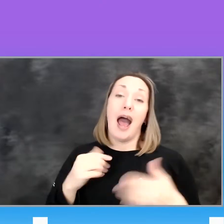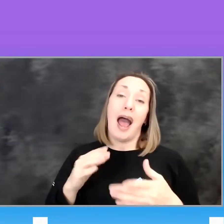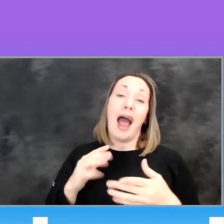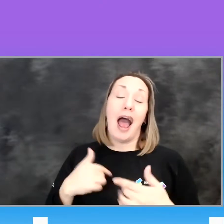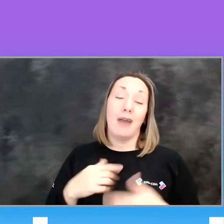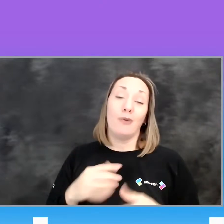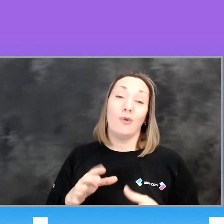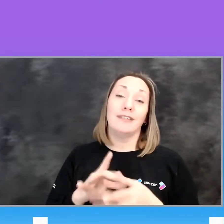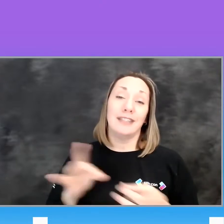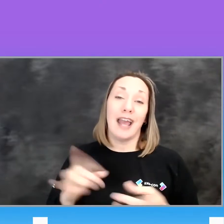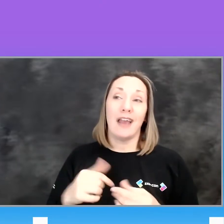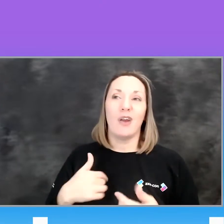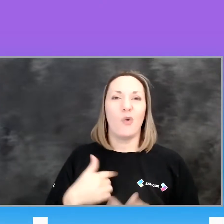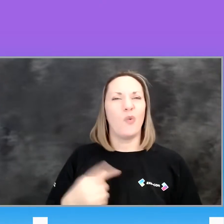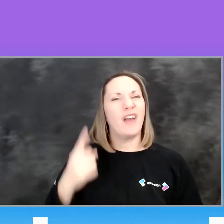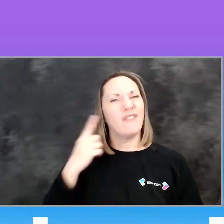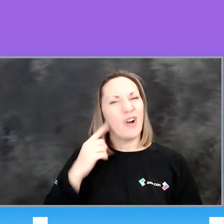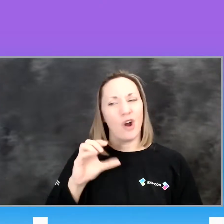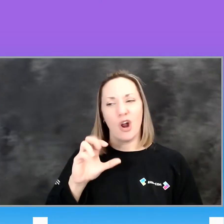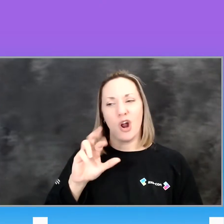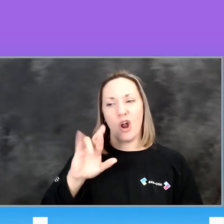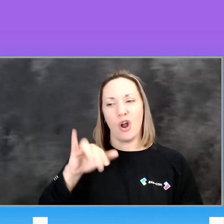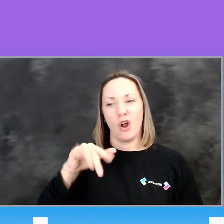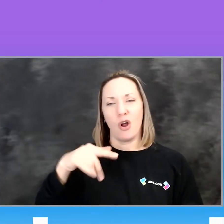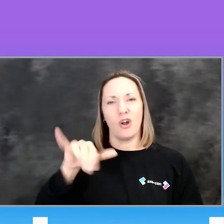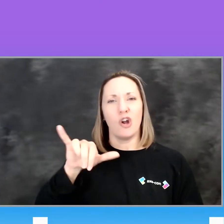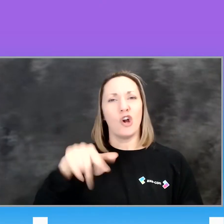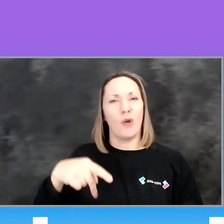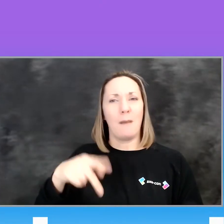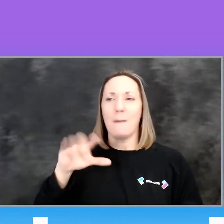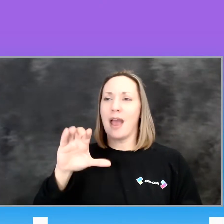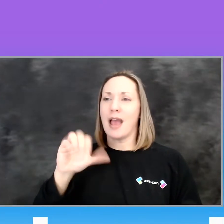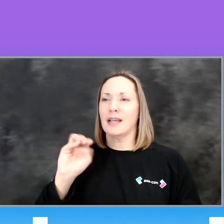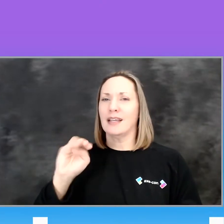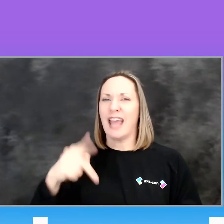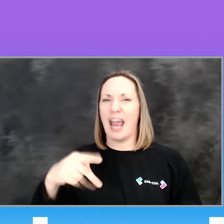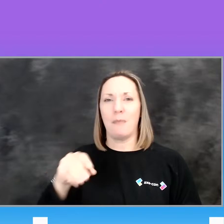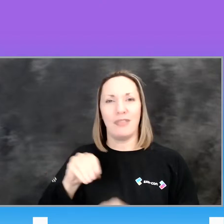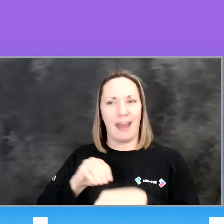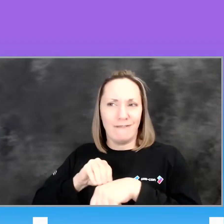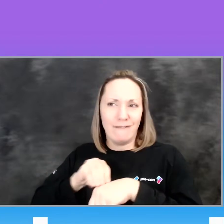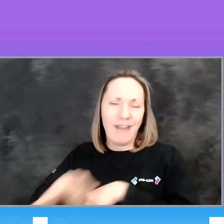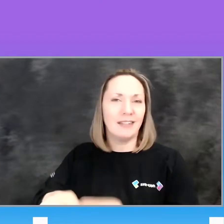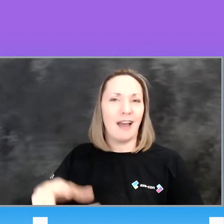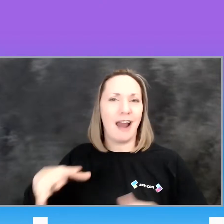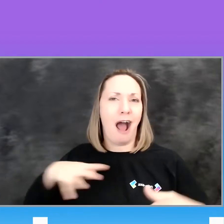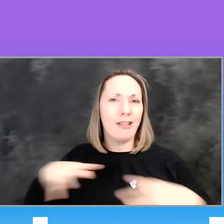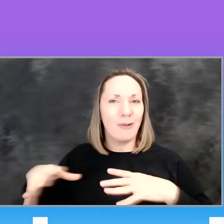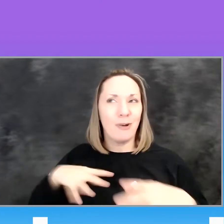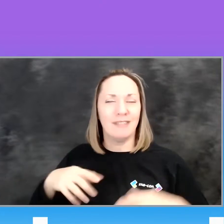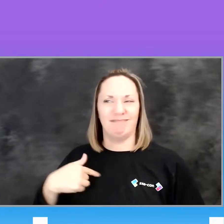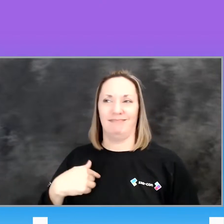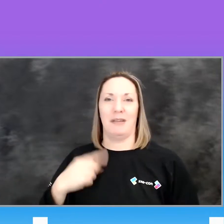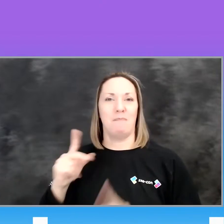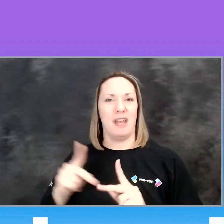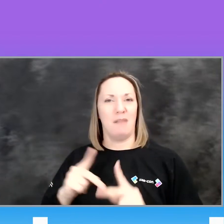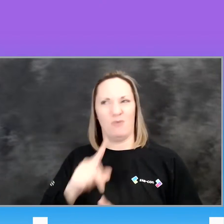heard about a Crip camp effect in Hollywood, where our film was